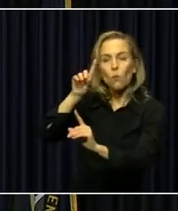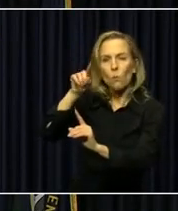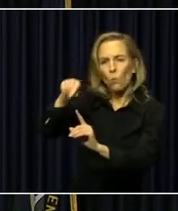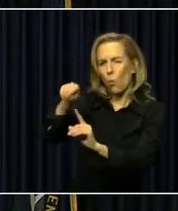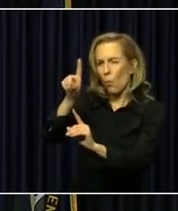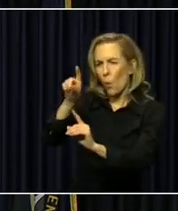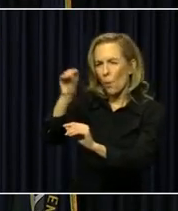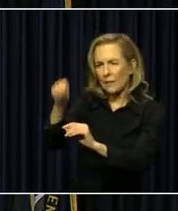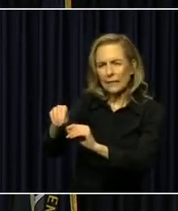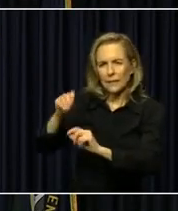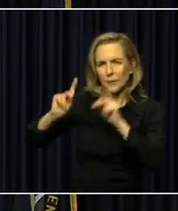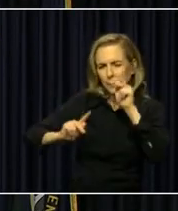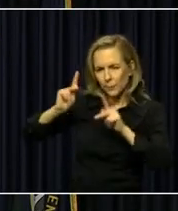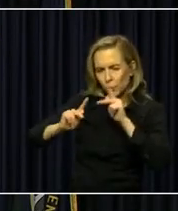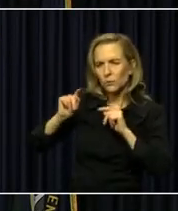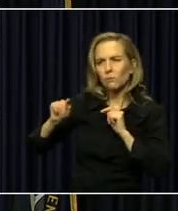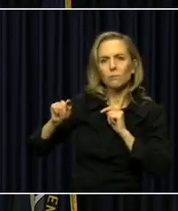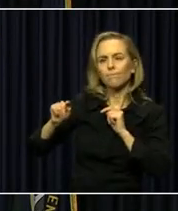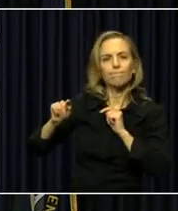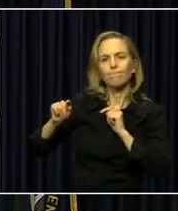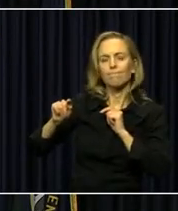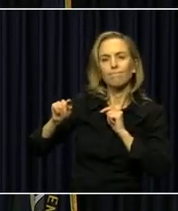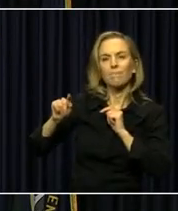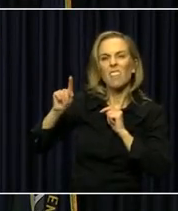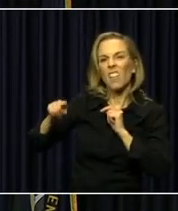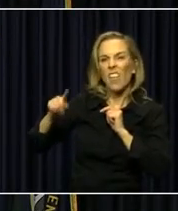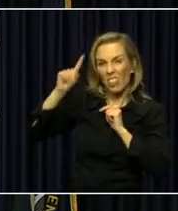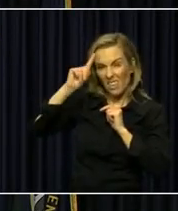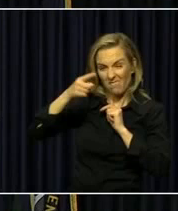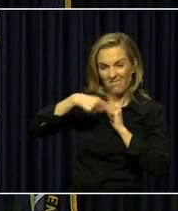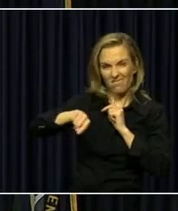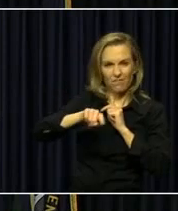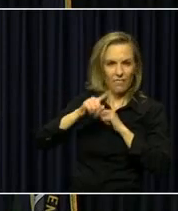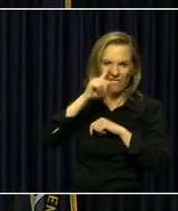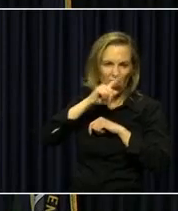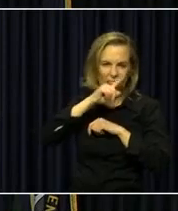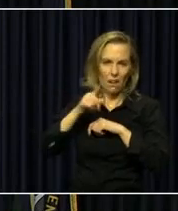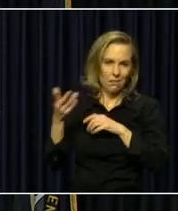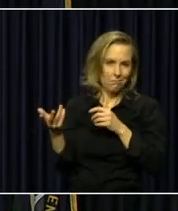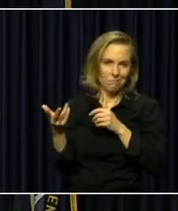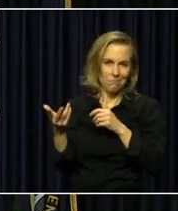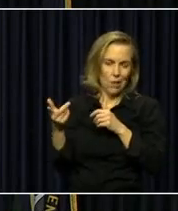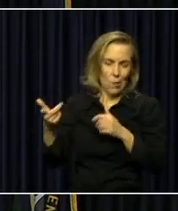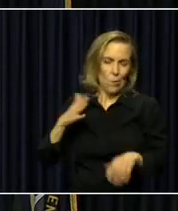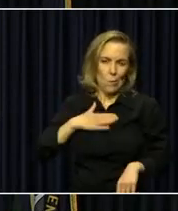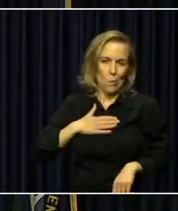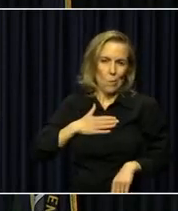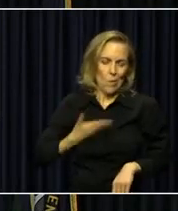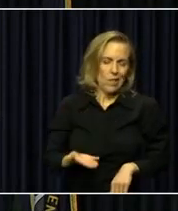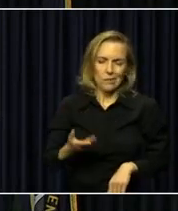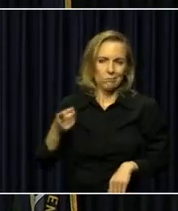BATTLING THIS VIRUS.